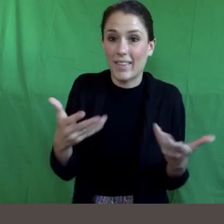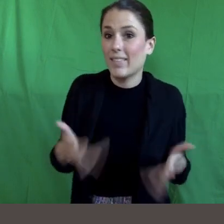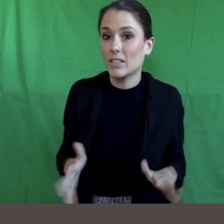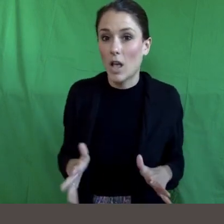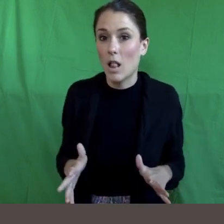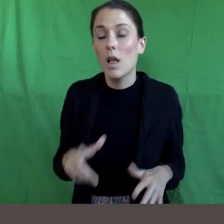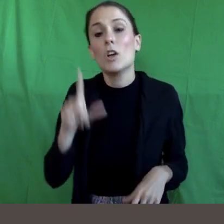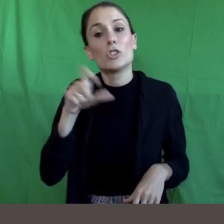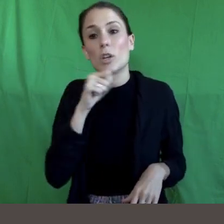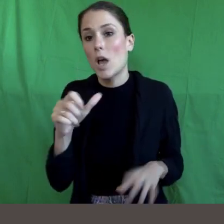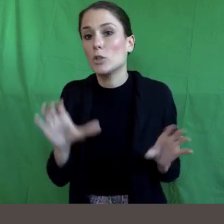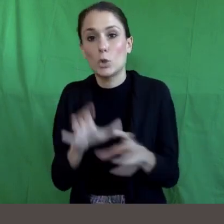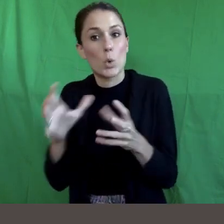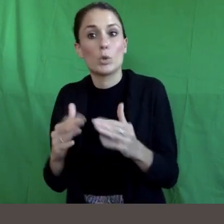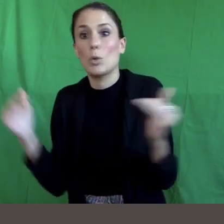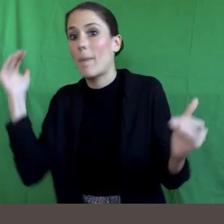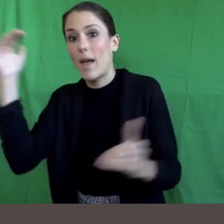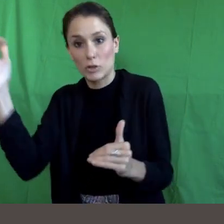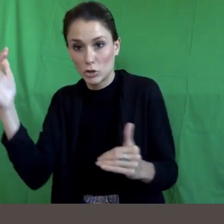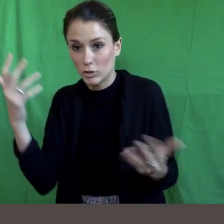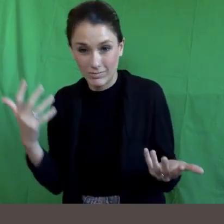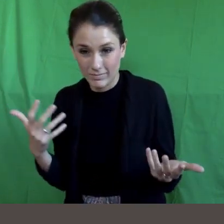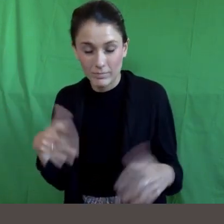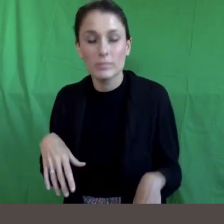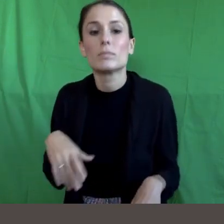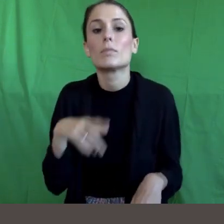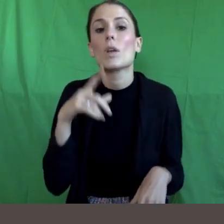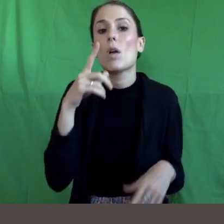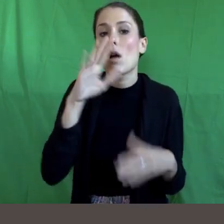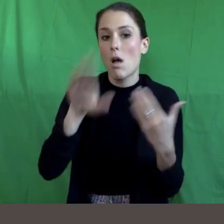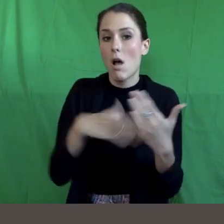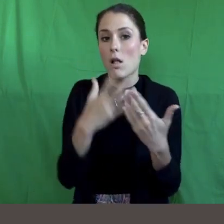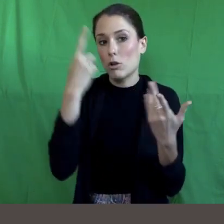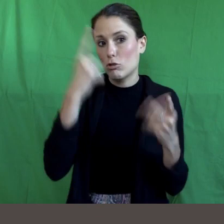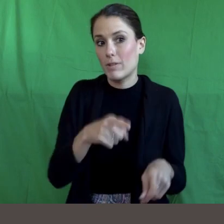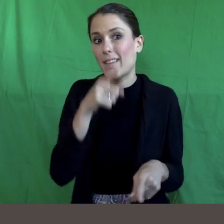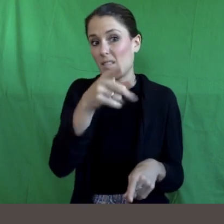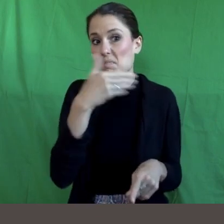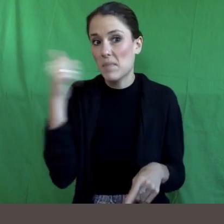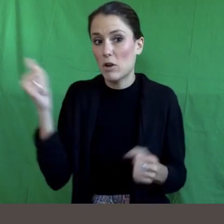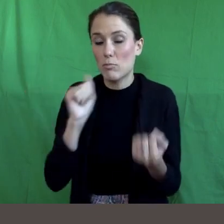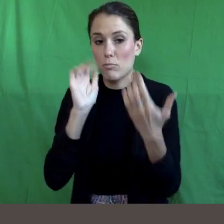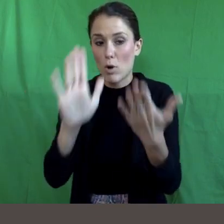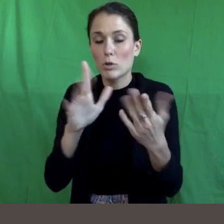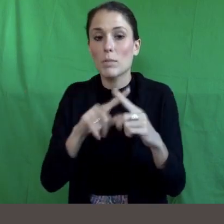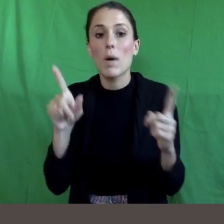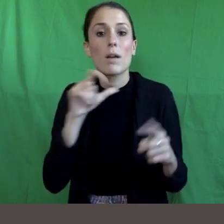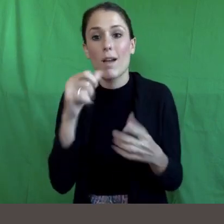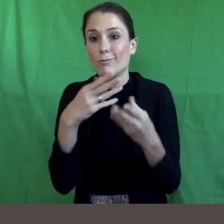Ideally, they shouldn't do too much. We agreed, hopefully, that this is a better approach, but this doesn't solve our problem.